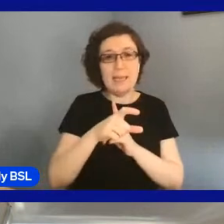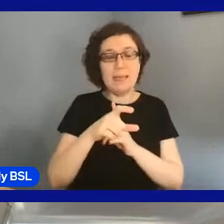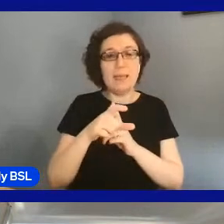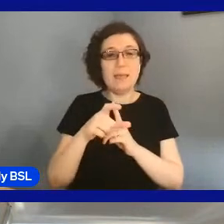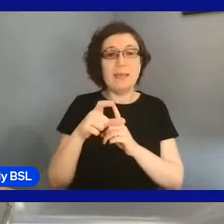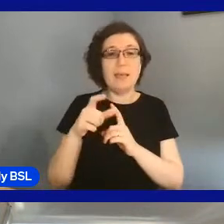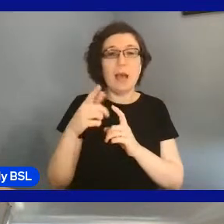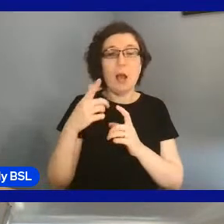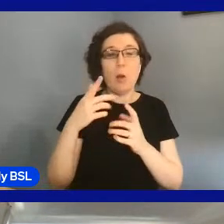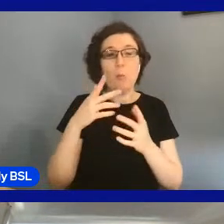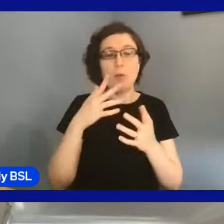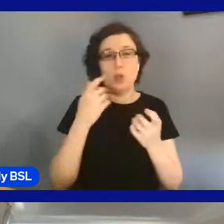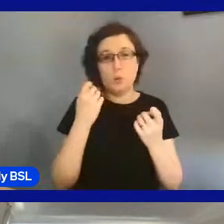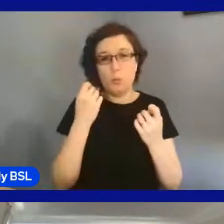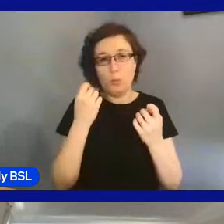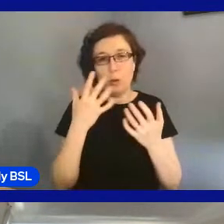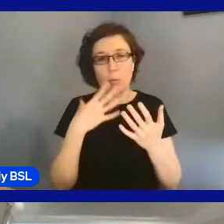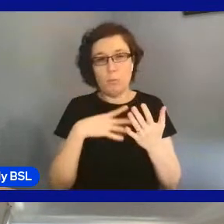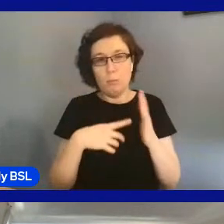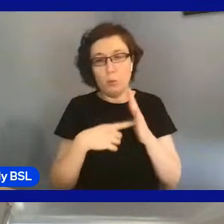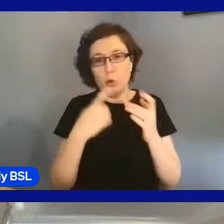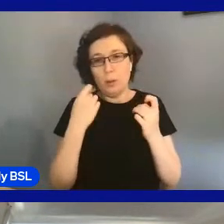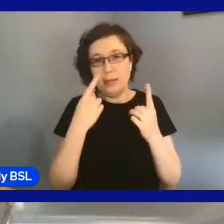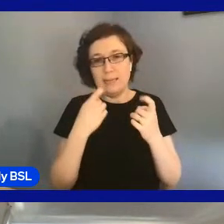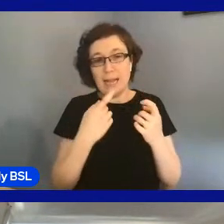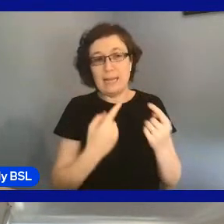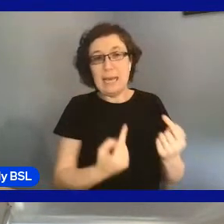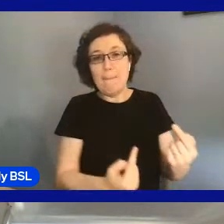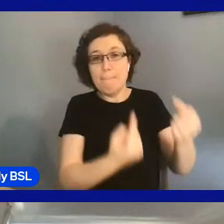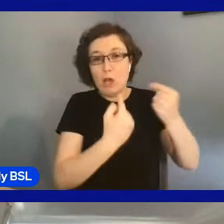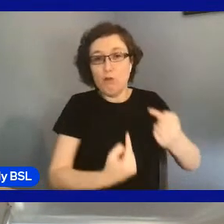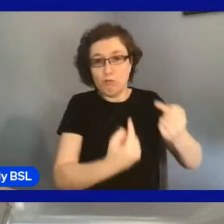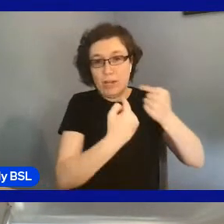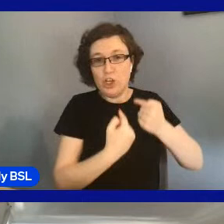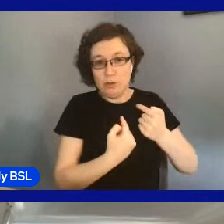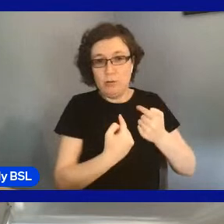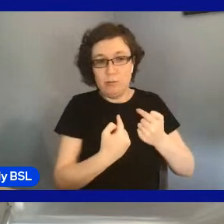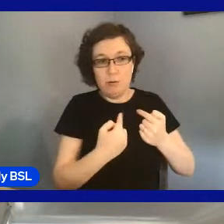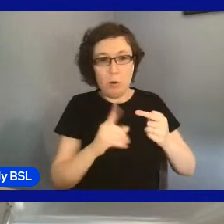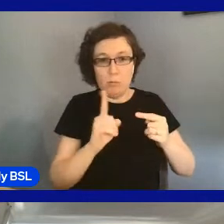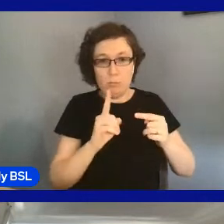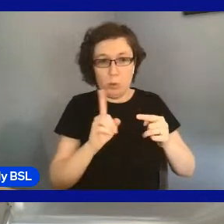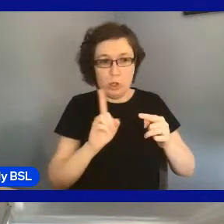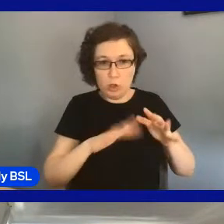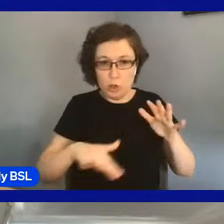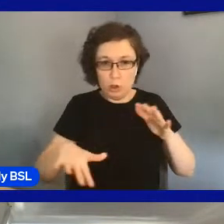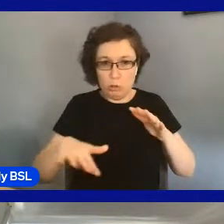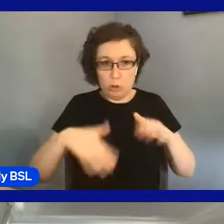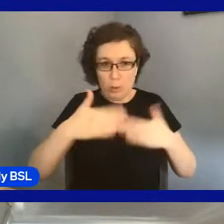What we did in stupid cities as we gathered a lot of data and we built the community network